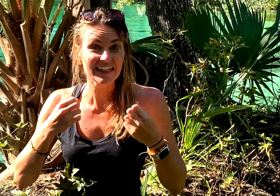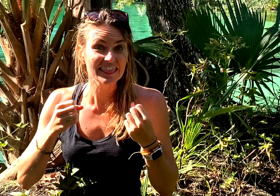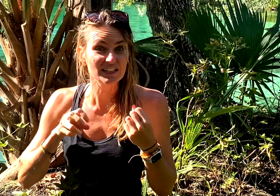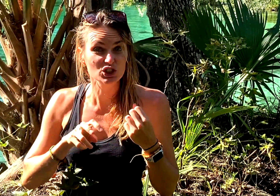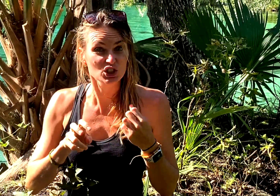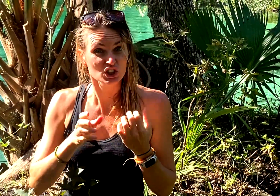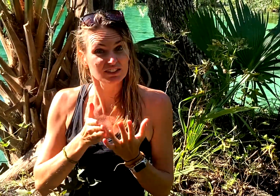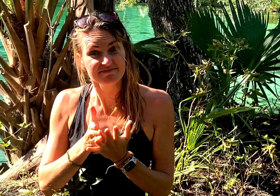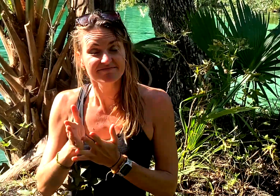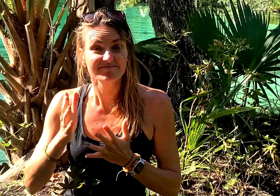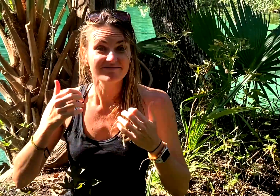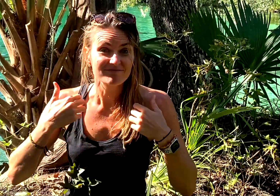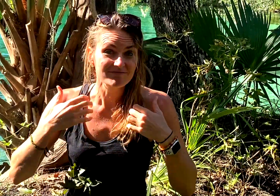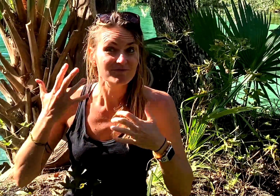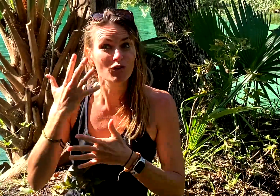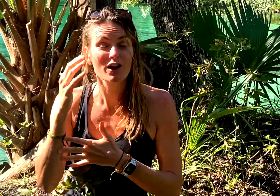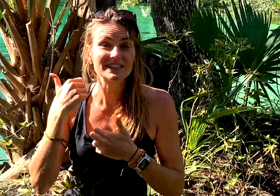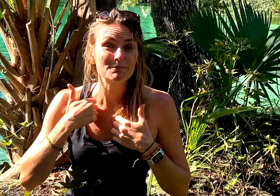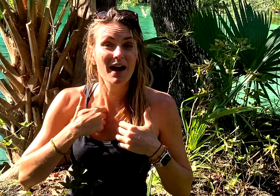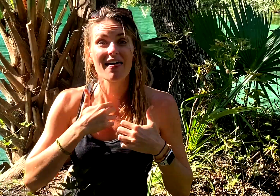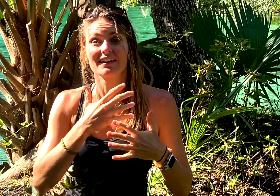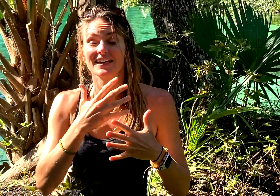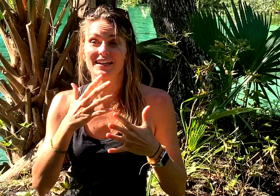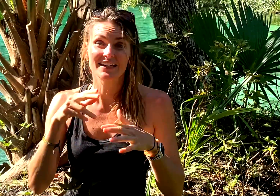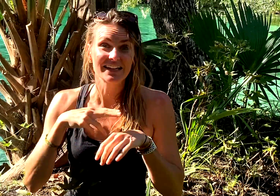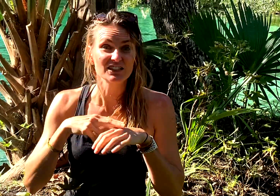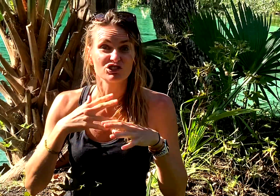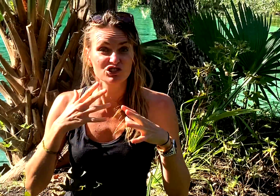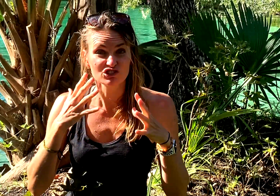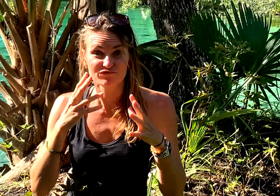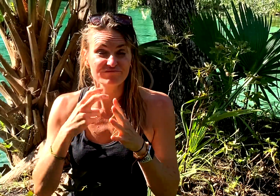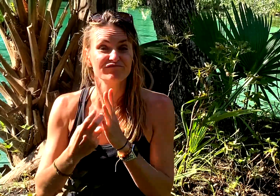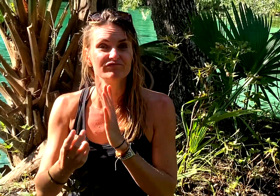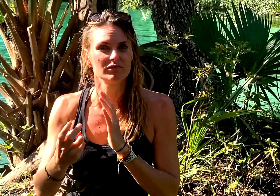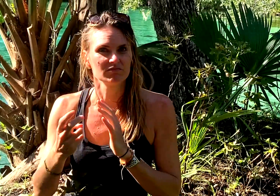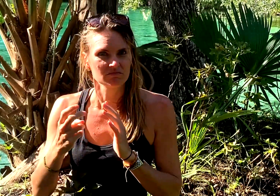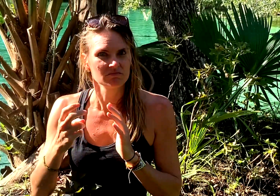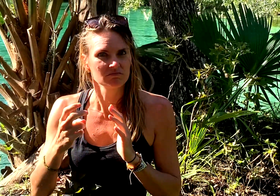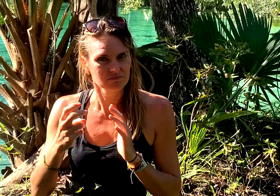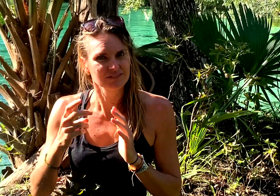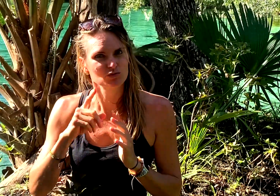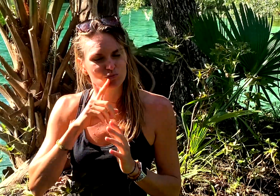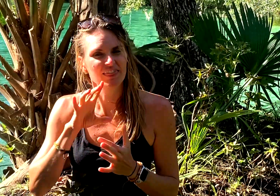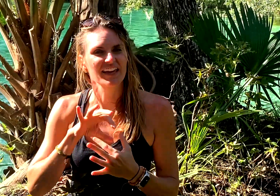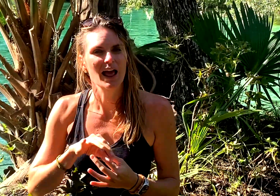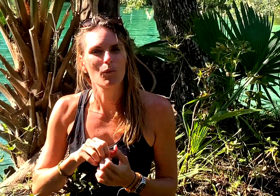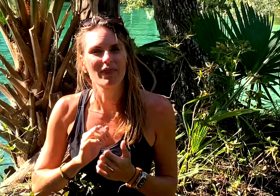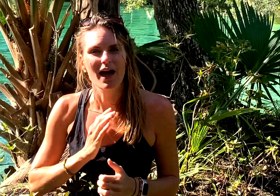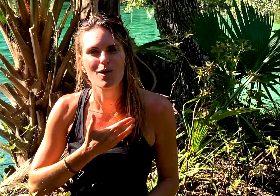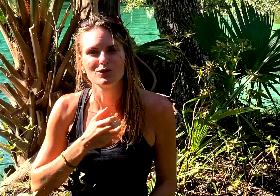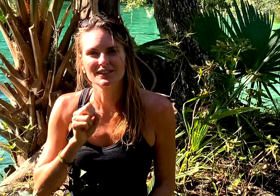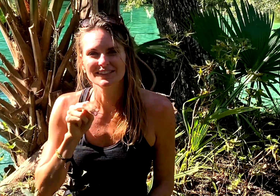Connecting with our senses is an integral part of the healing journey.